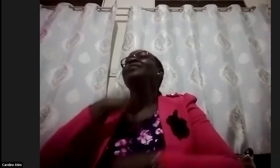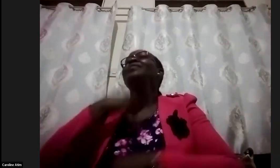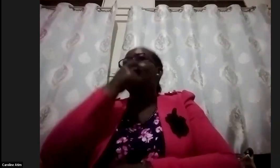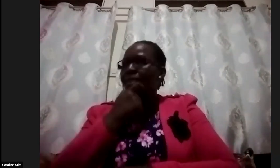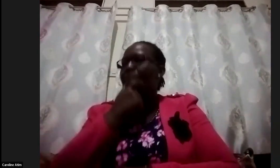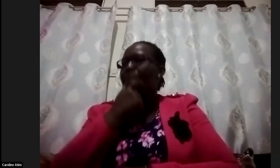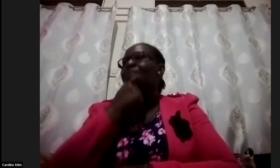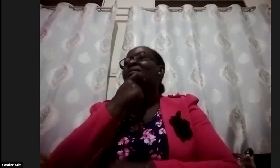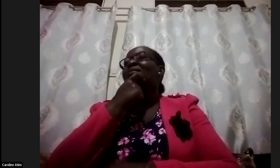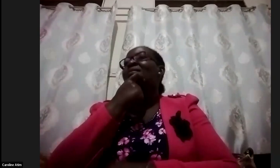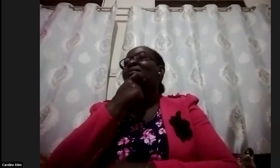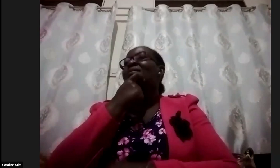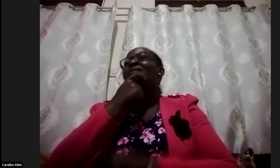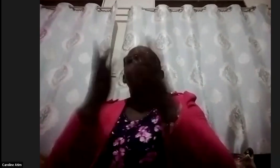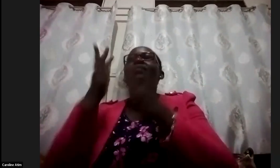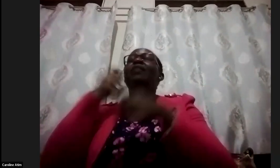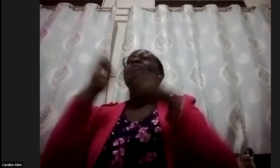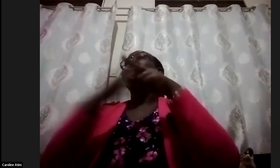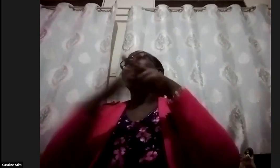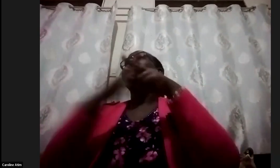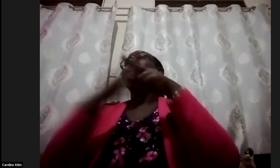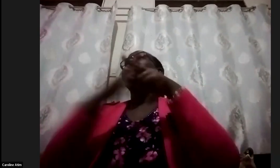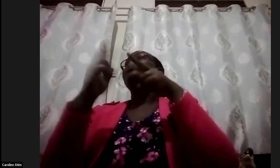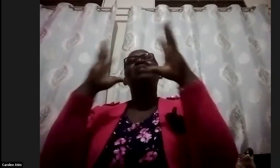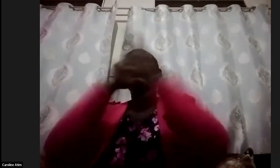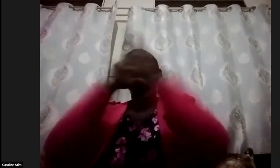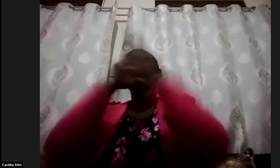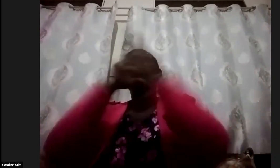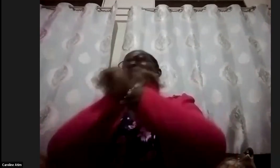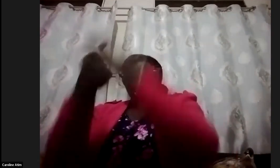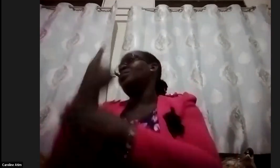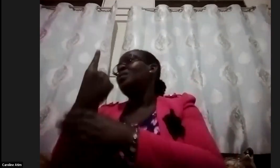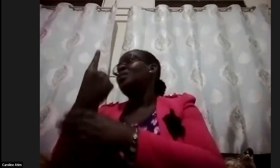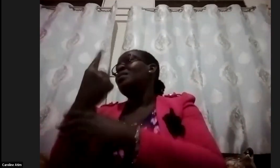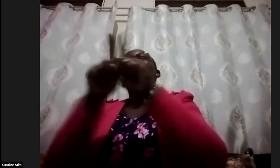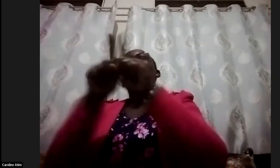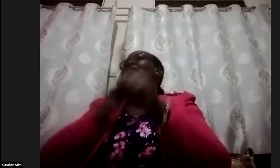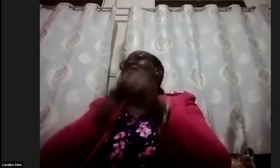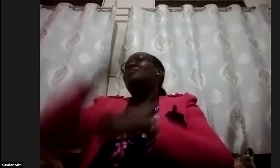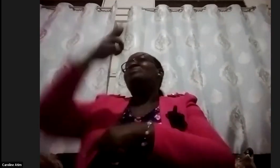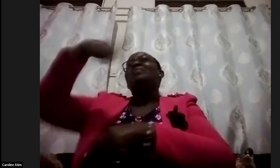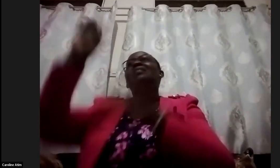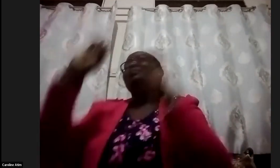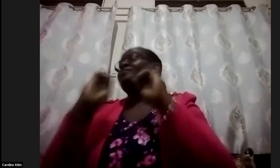bad, I feel so sad because very many deaf refugees miss out on the opportunities, and also